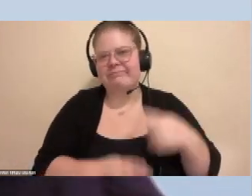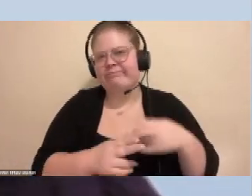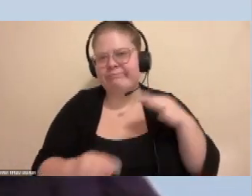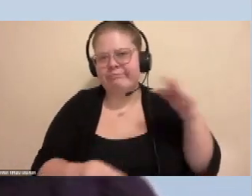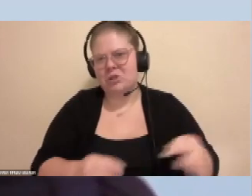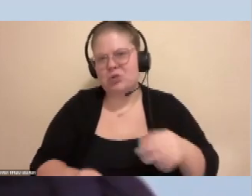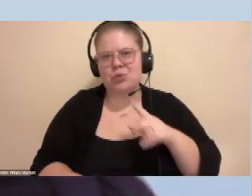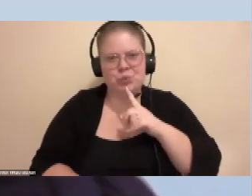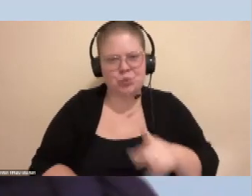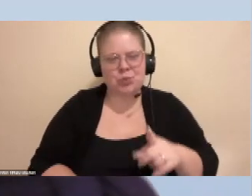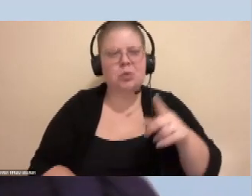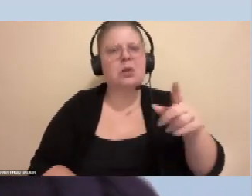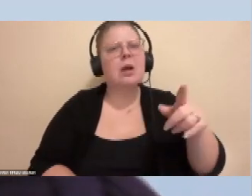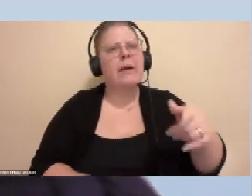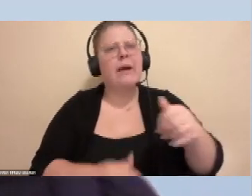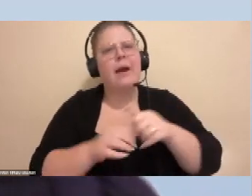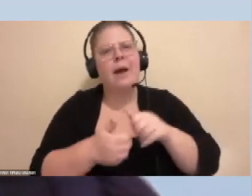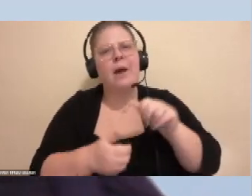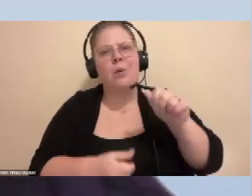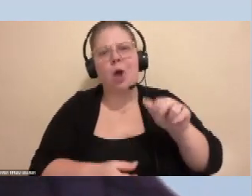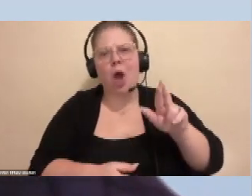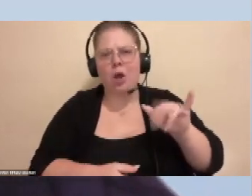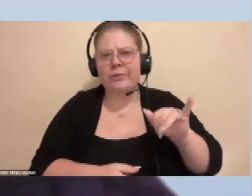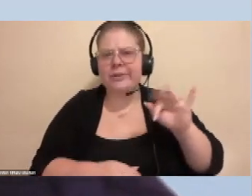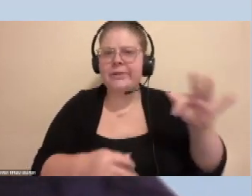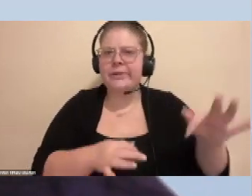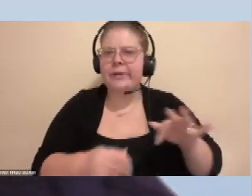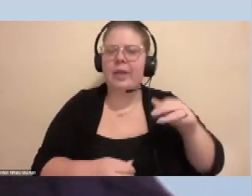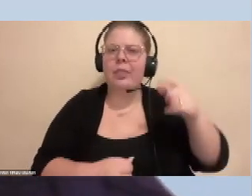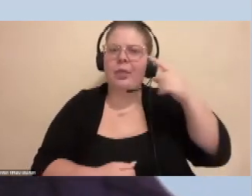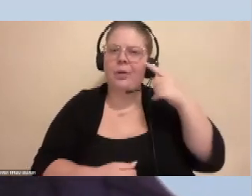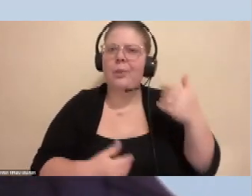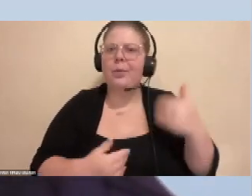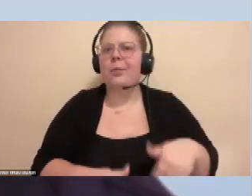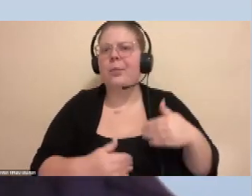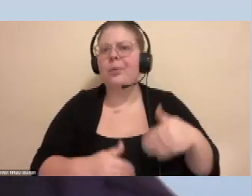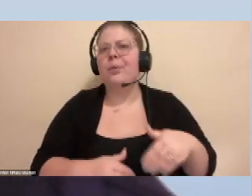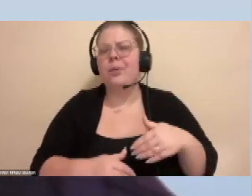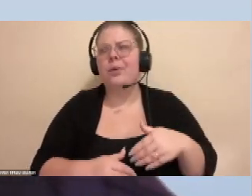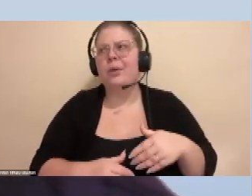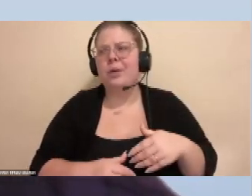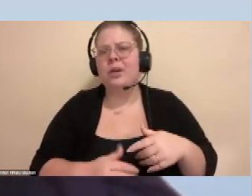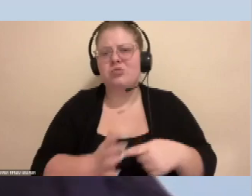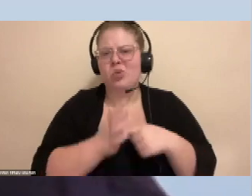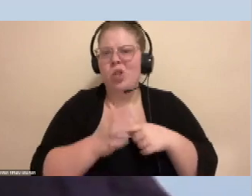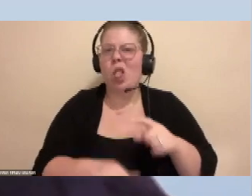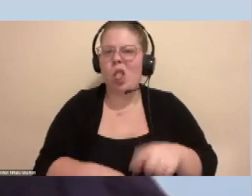makes me think of how long it has taken race and